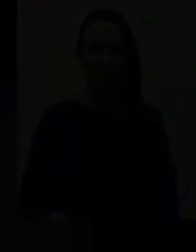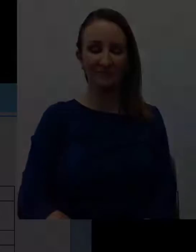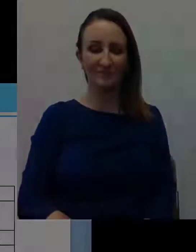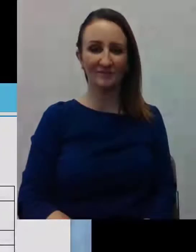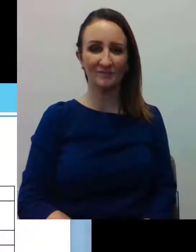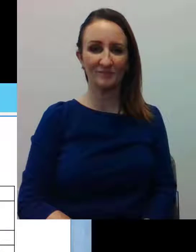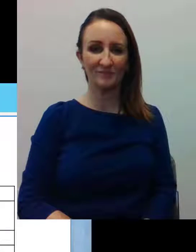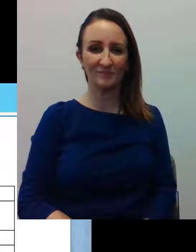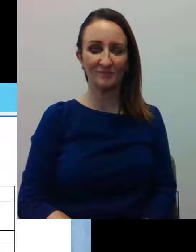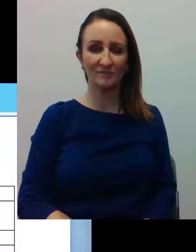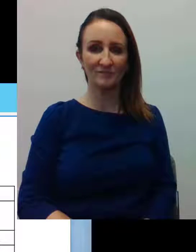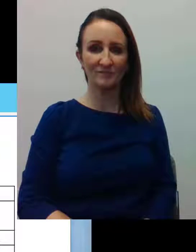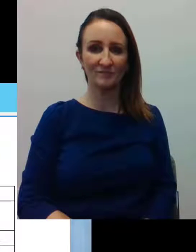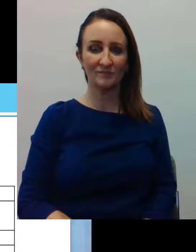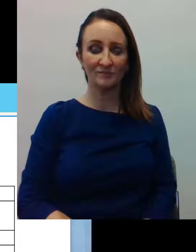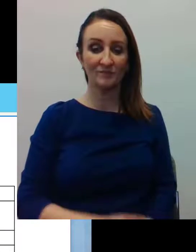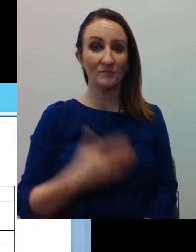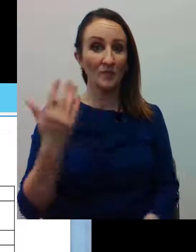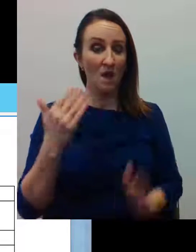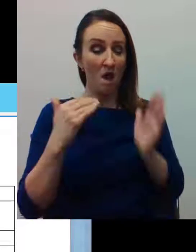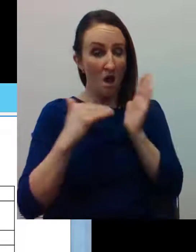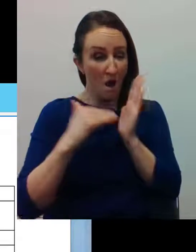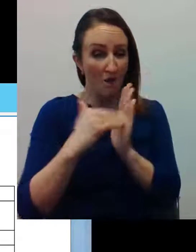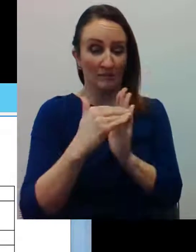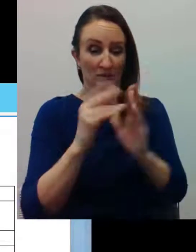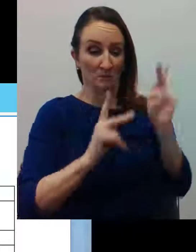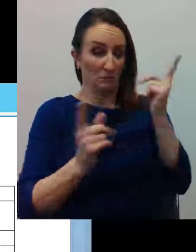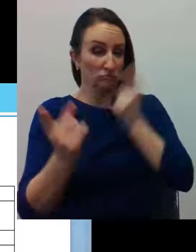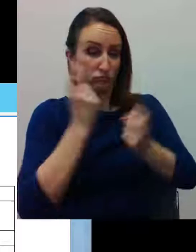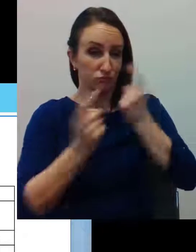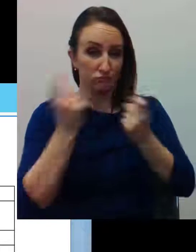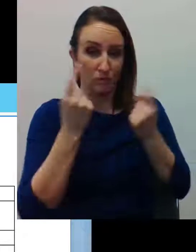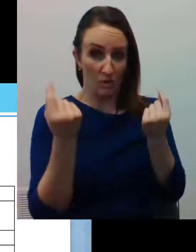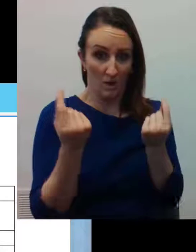One of the biggest questions that people have in regard to ABLE accounts is what can you spend your money.